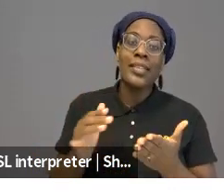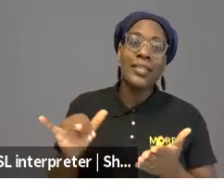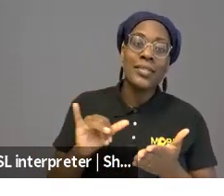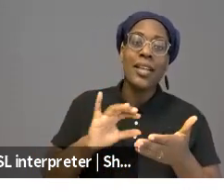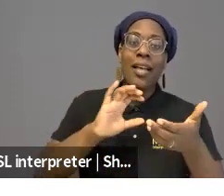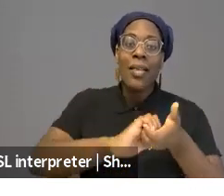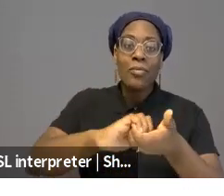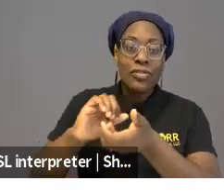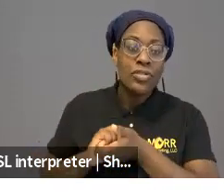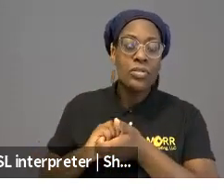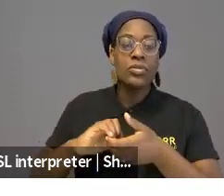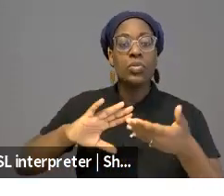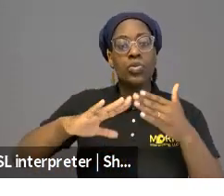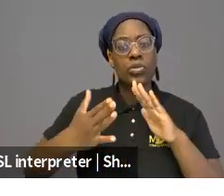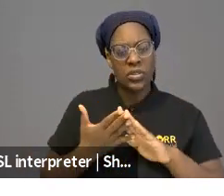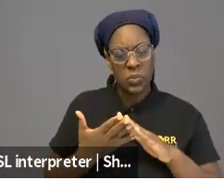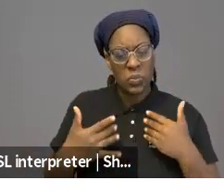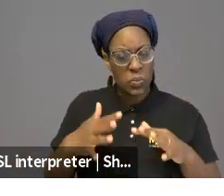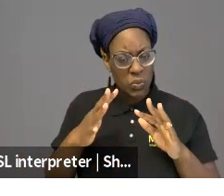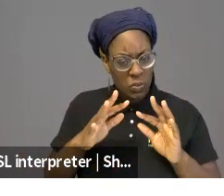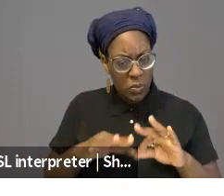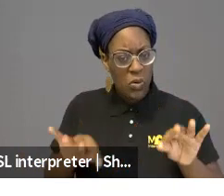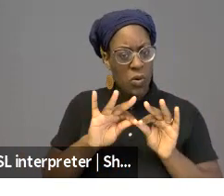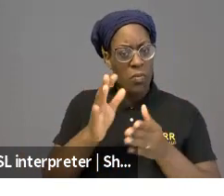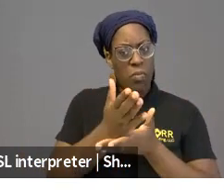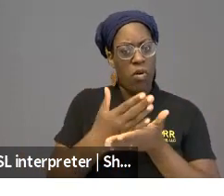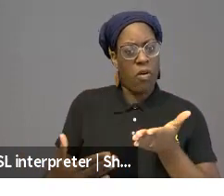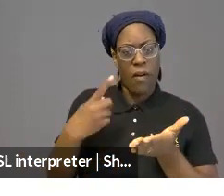are key parts of interdependence, and in embracing that interdependence,